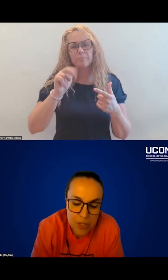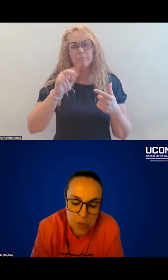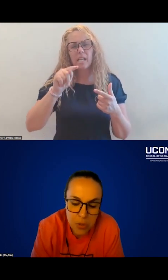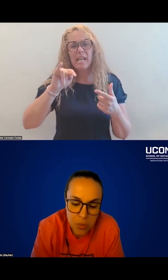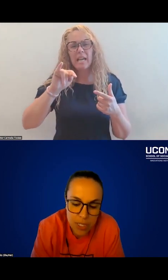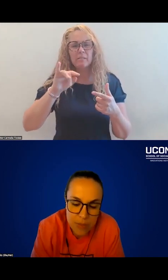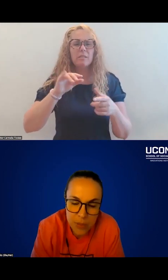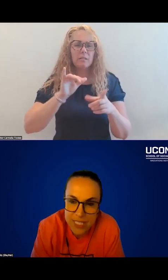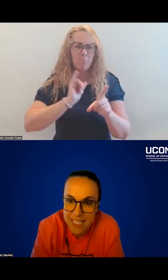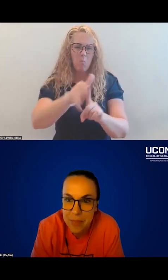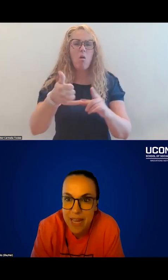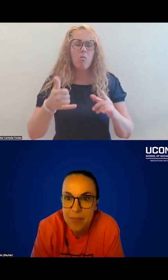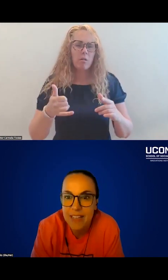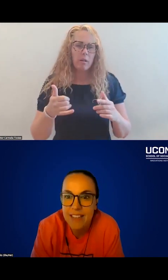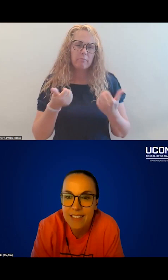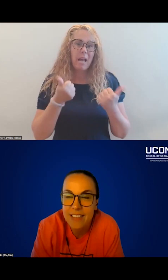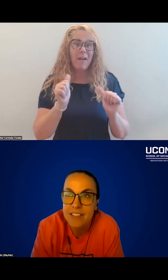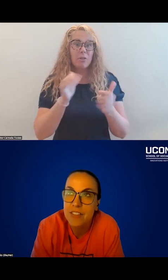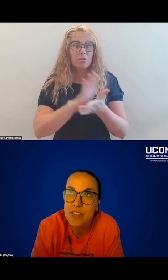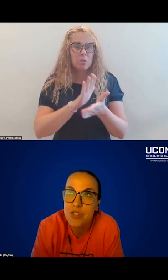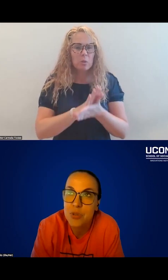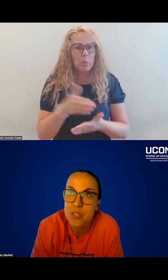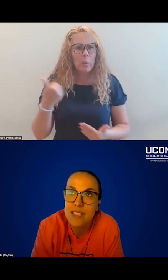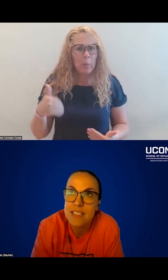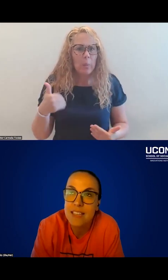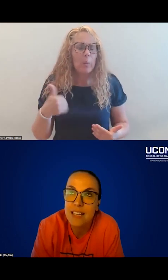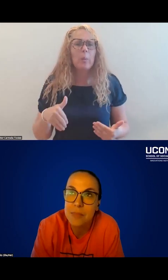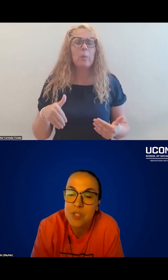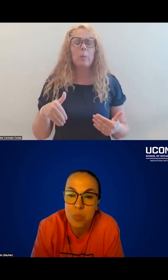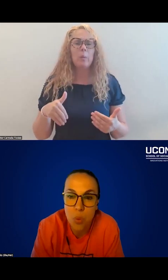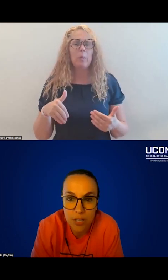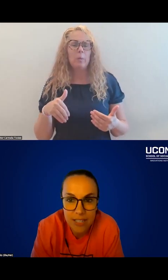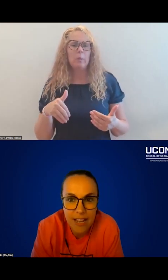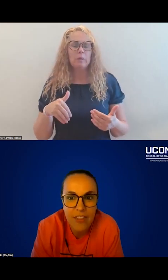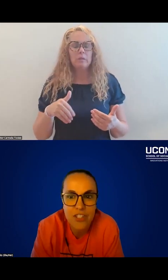THE SCHOOL WAS TAKEN ABACK BY THE STUDENTS SUPPORT AND HOW THEY